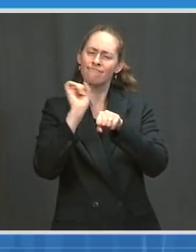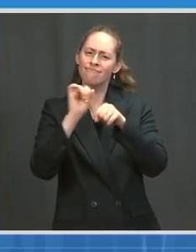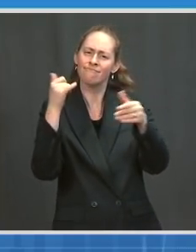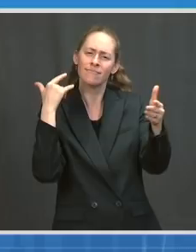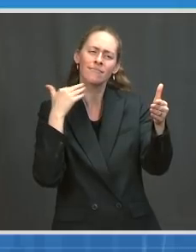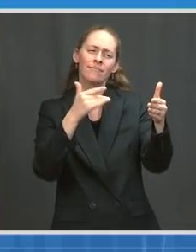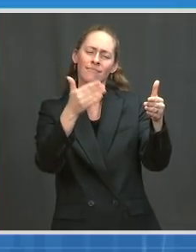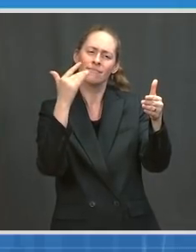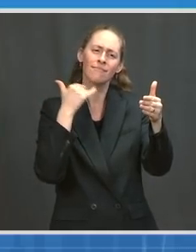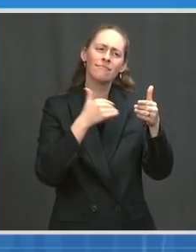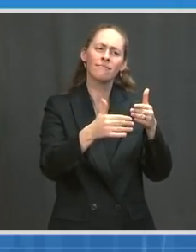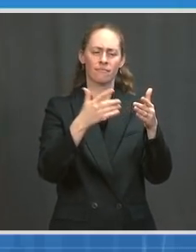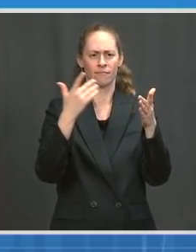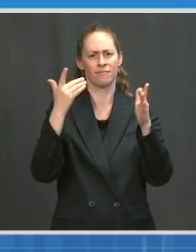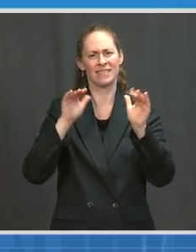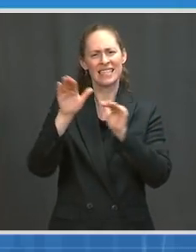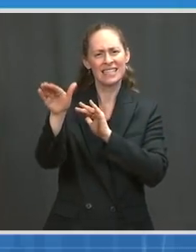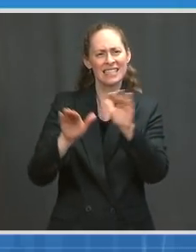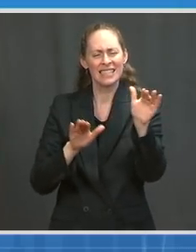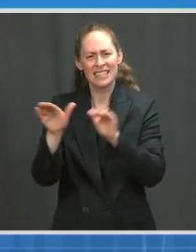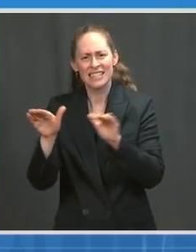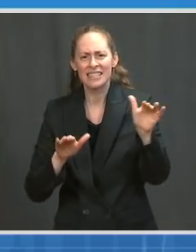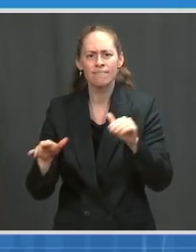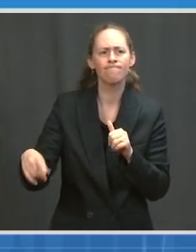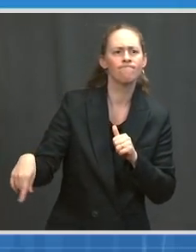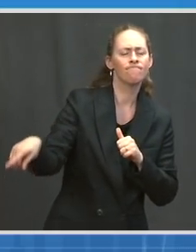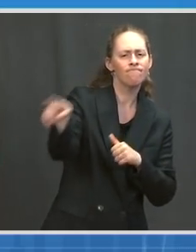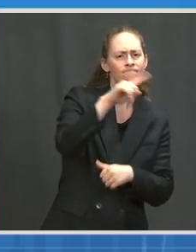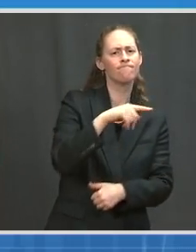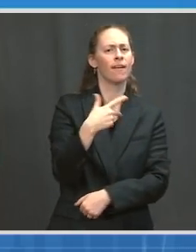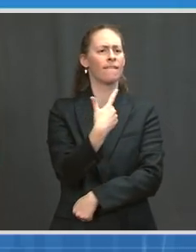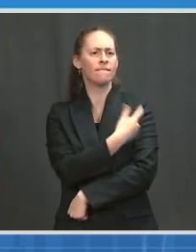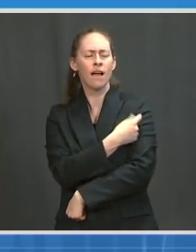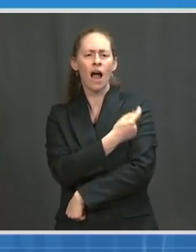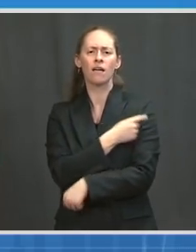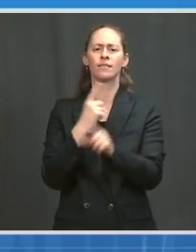can help us turn the corner on the pandemic as early as July,